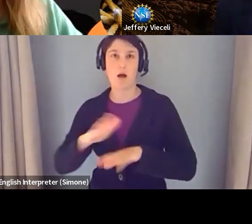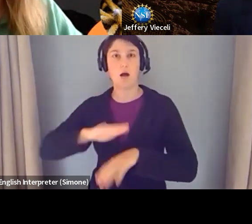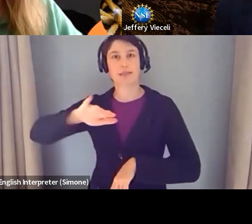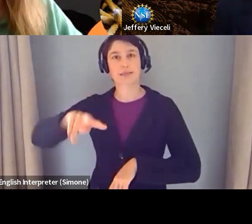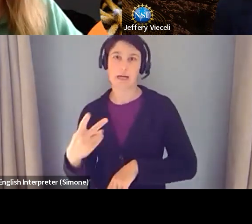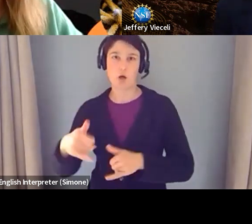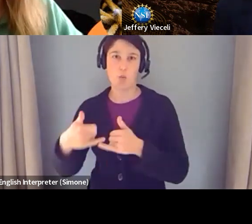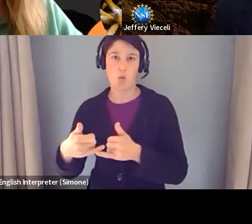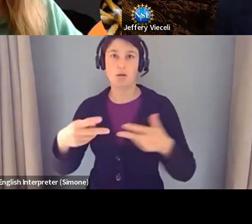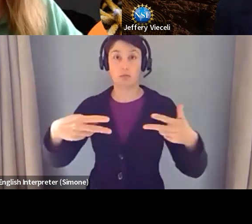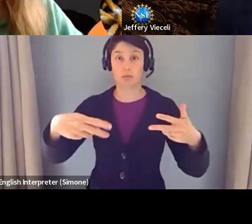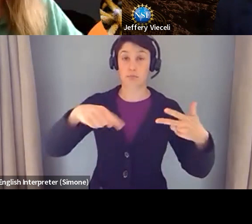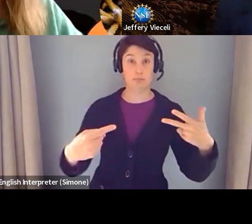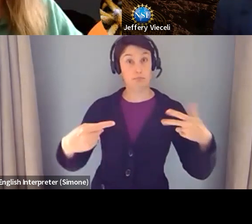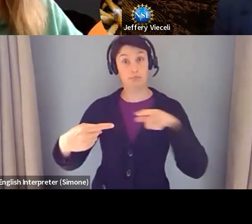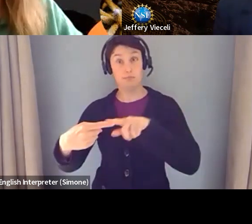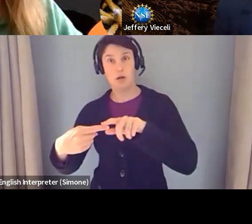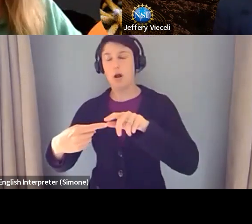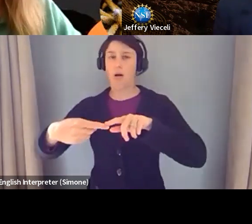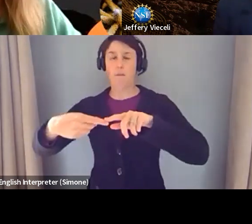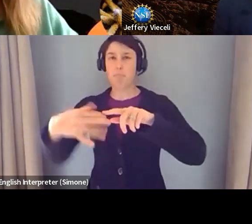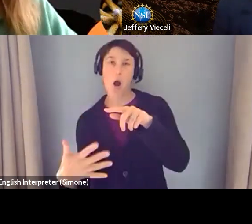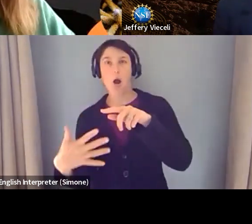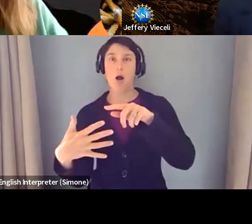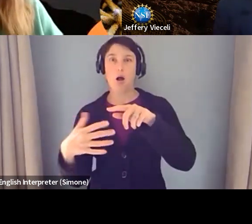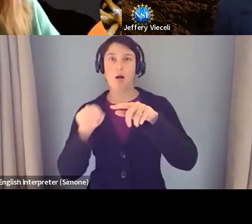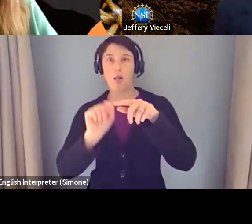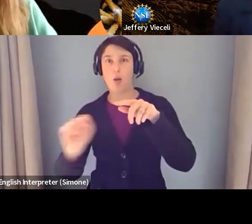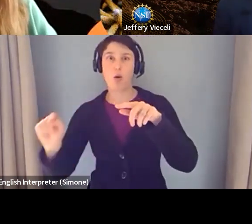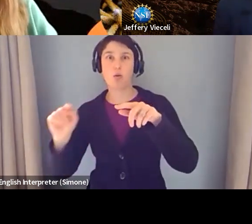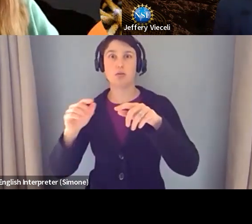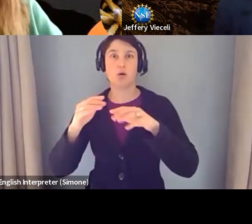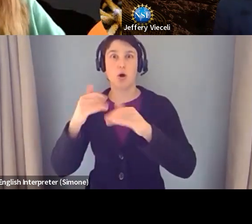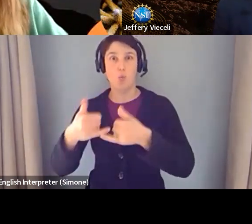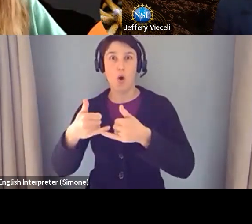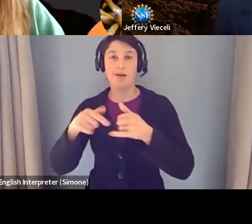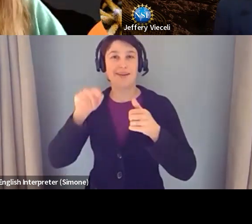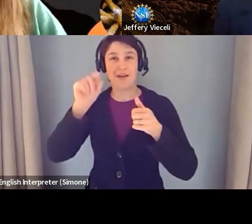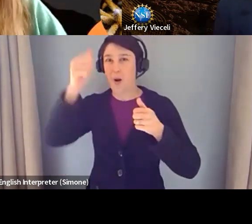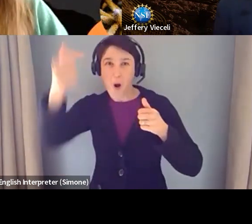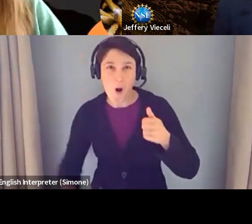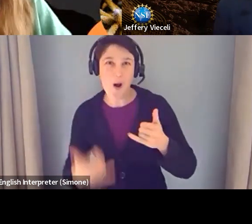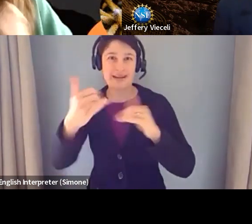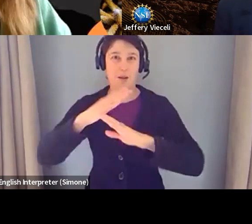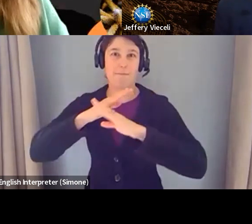on that award, all of those people would also be blocked because of that overdue project report on that first award.